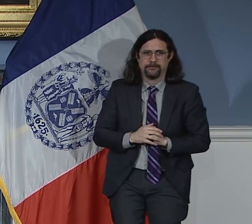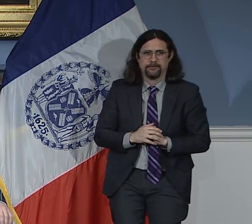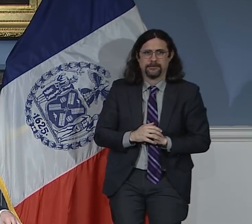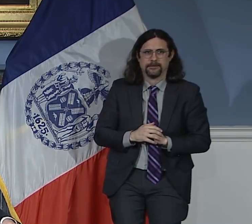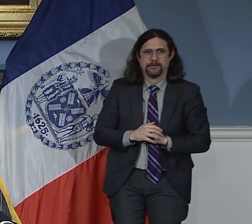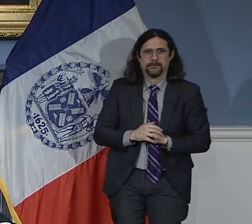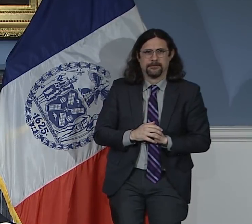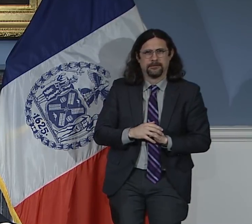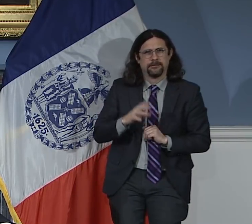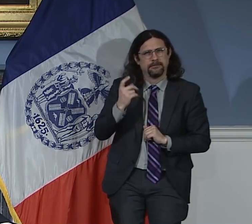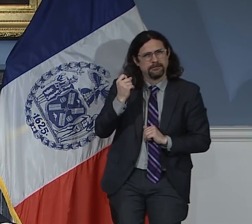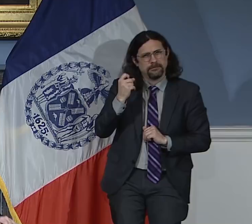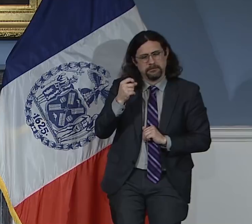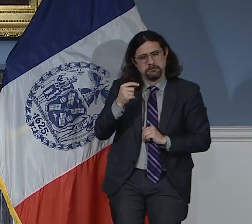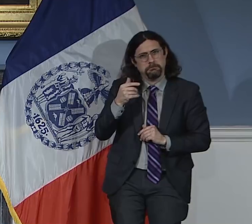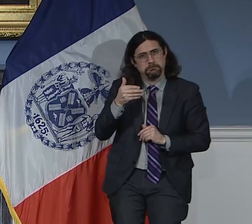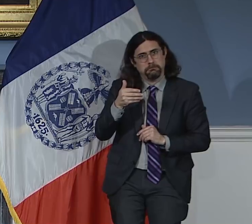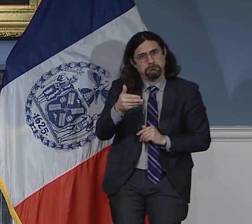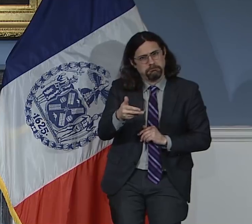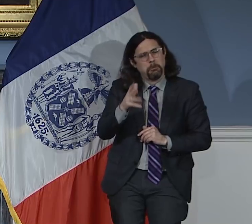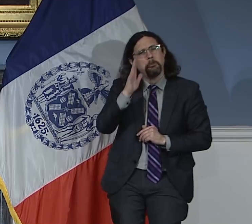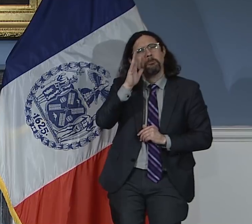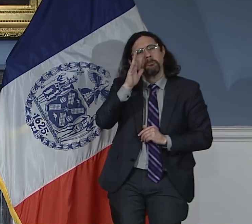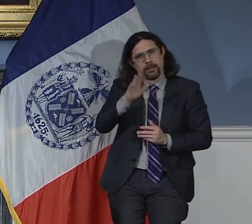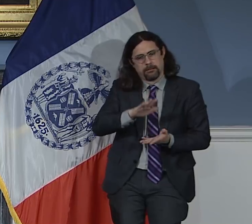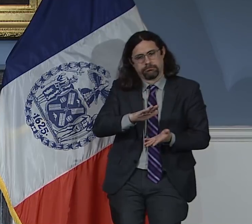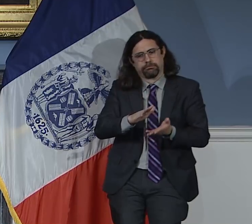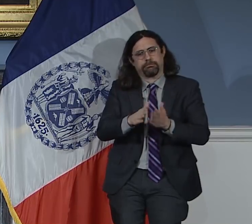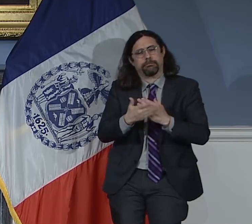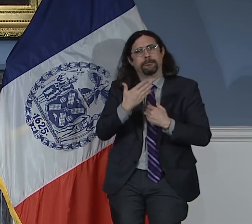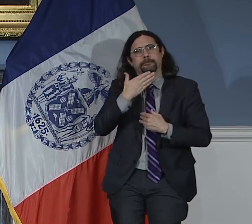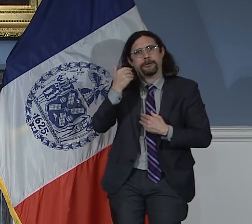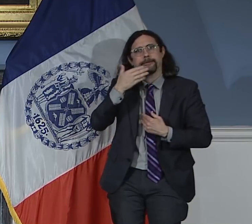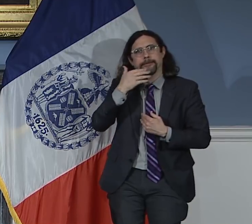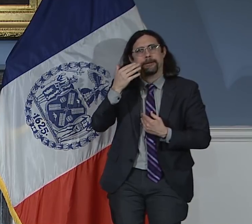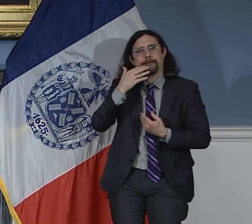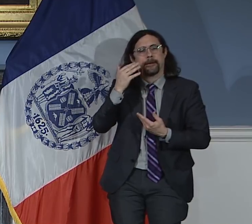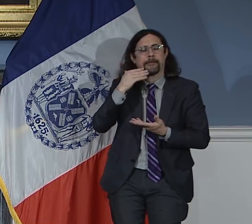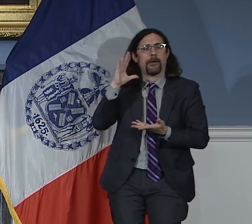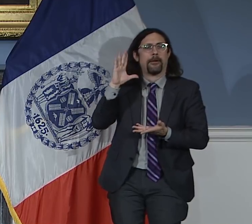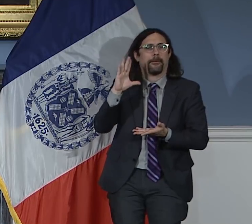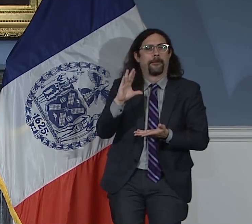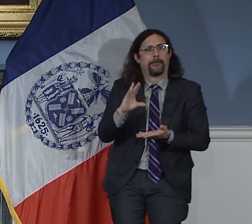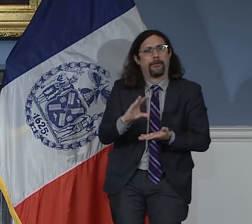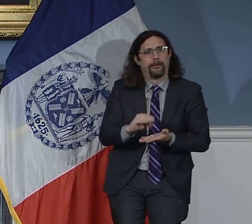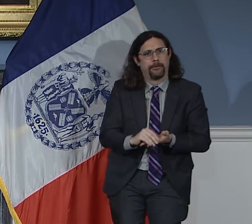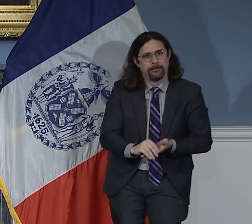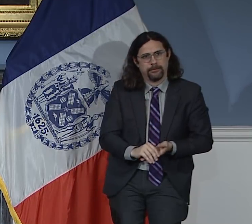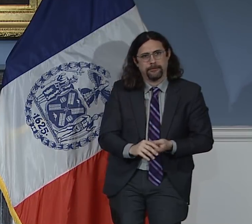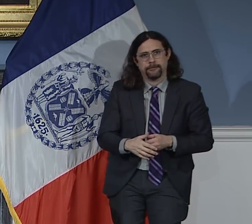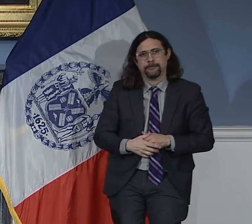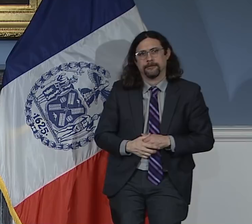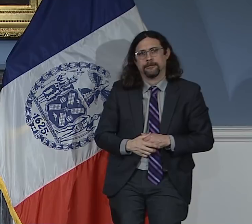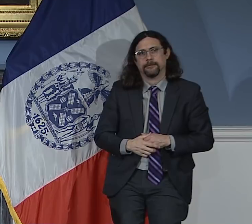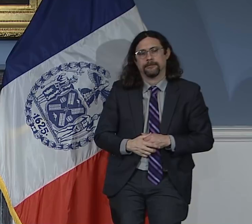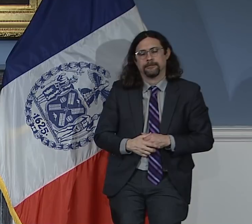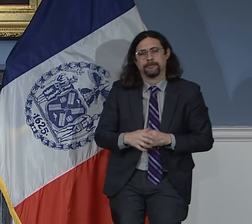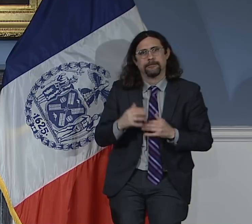IT WILL GET BETR TEINHE T END. WE WILL SEE IT THROUGH. A FEW WORDS IN